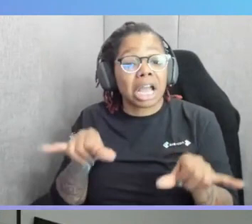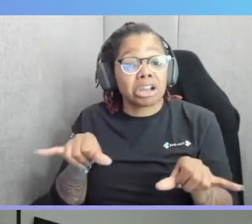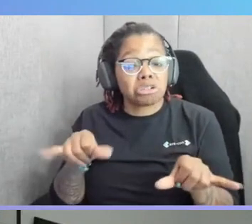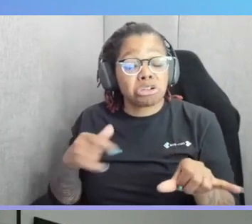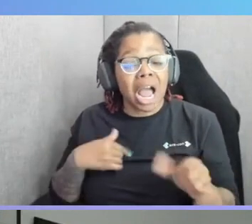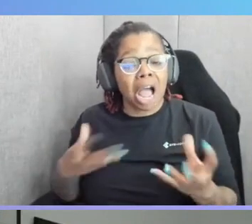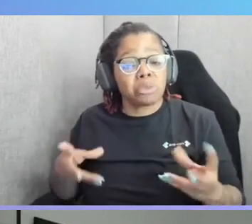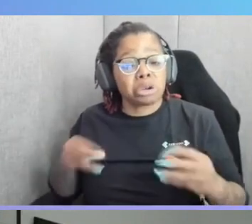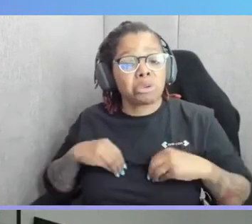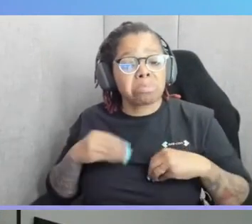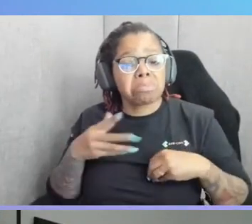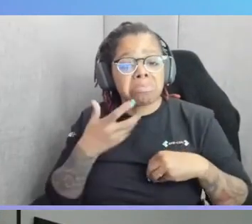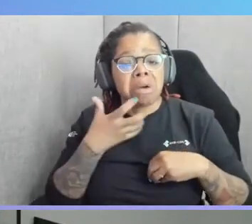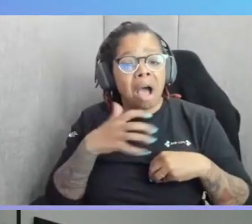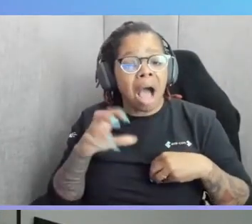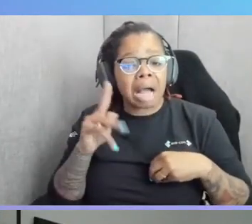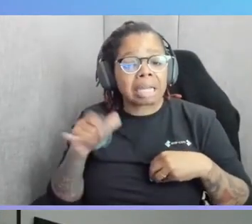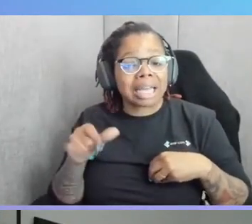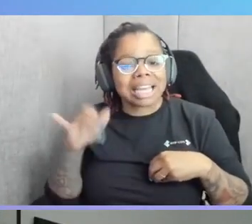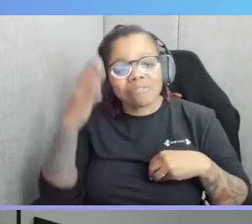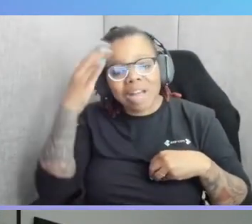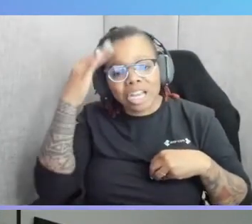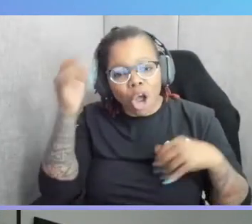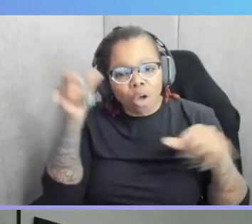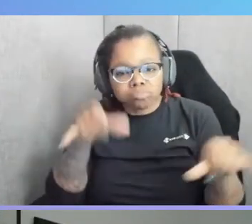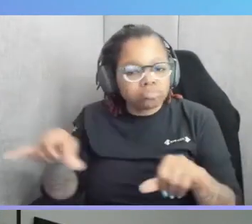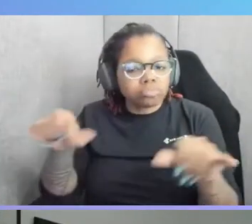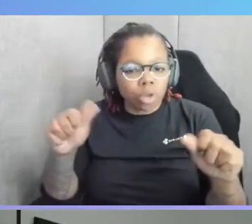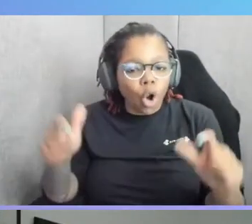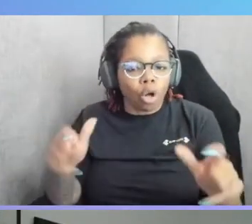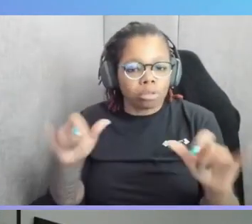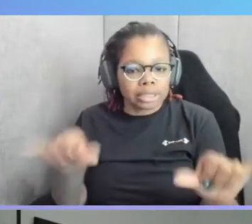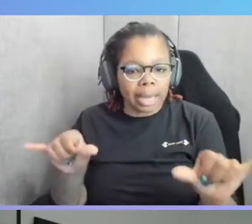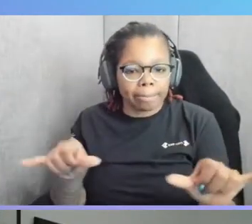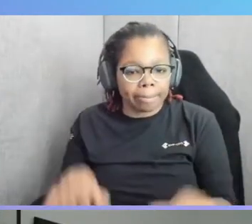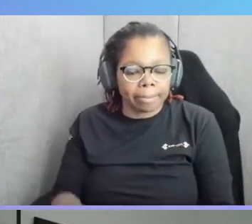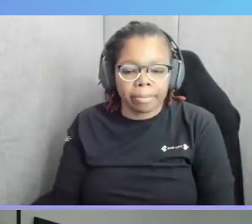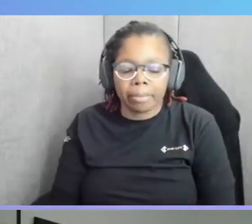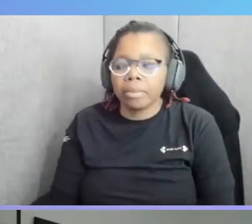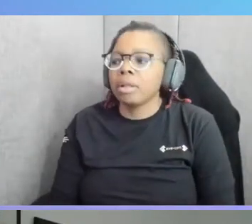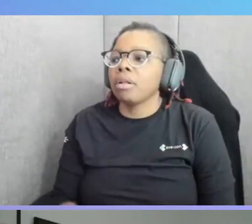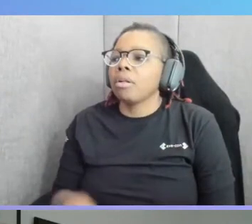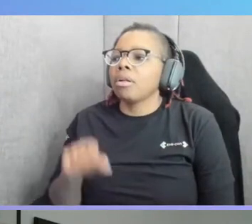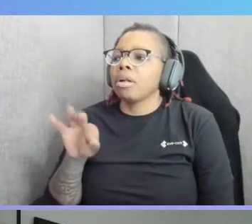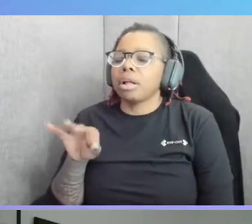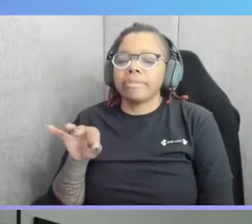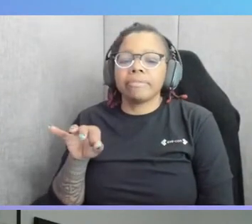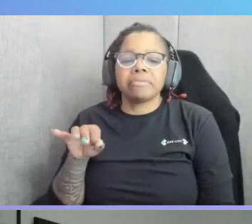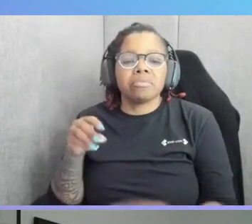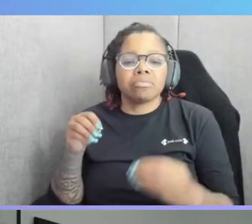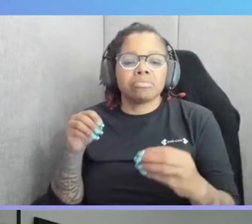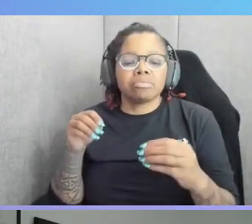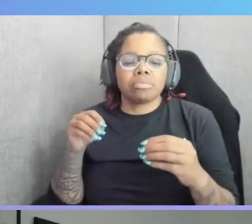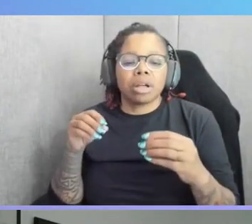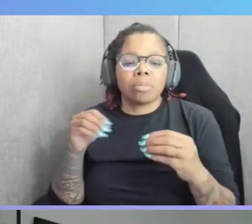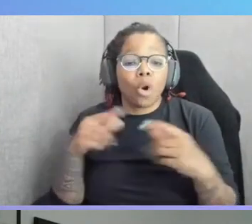be okay with a hot key as long as I know. Um, and if they it was more complicated, they would have rather had it on as a